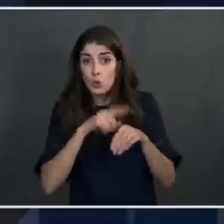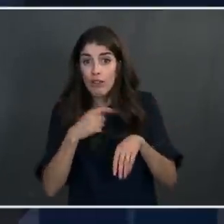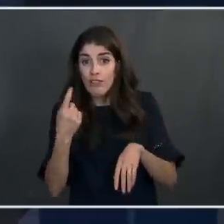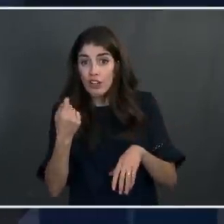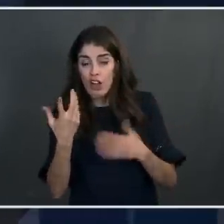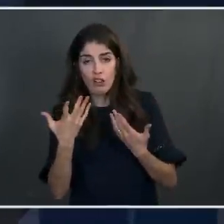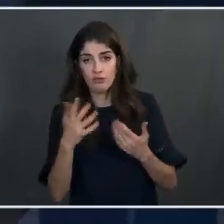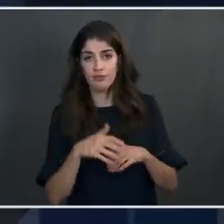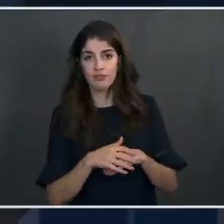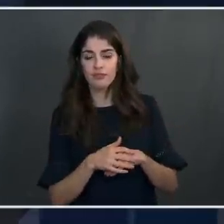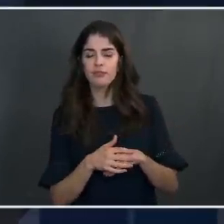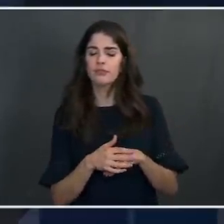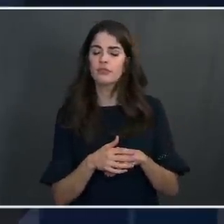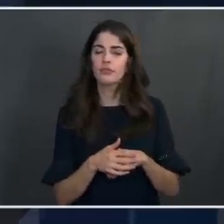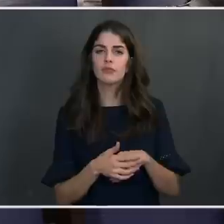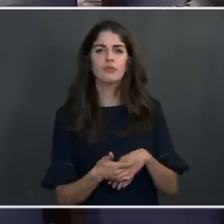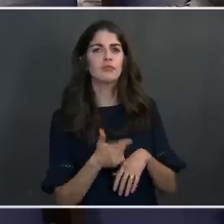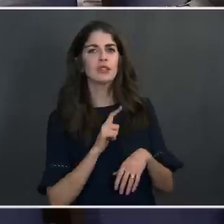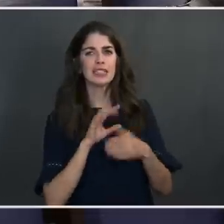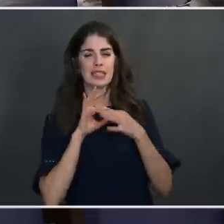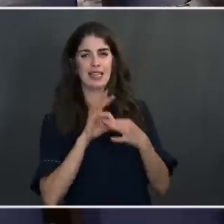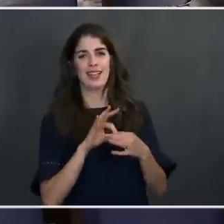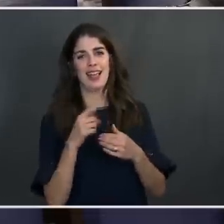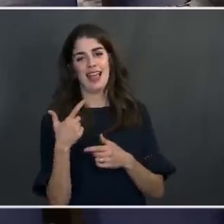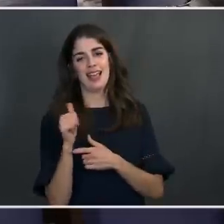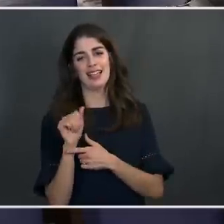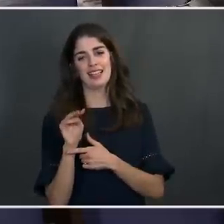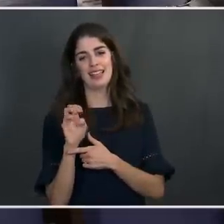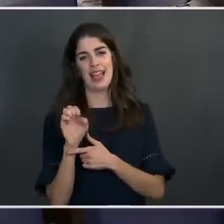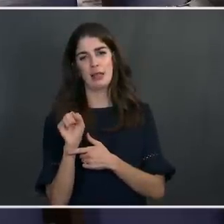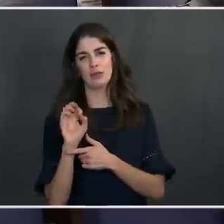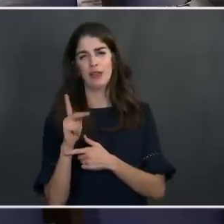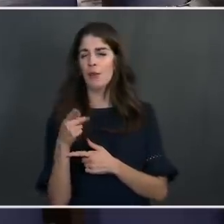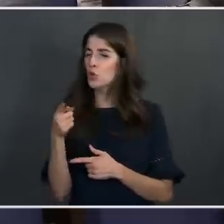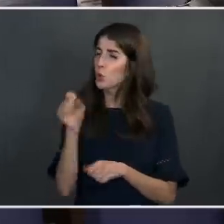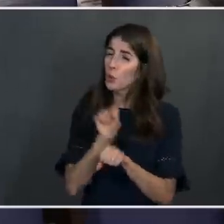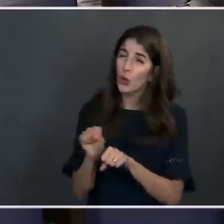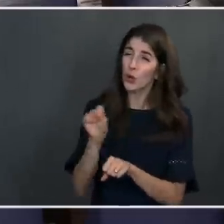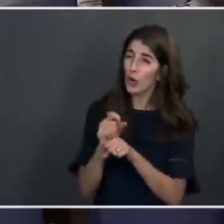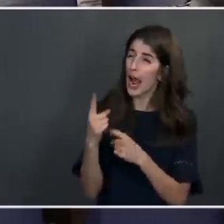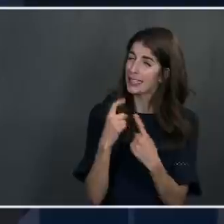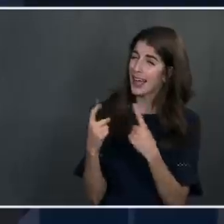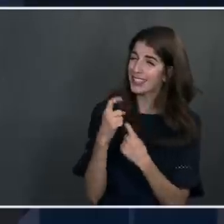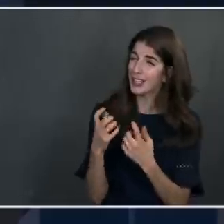The Press: Just one more on GameStop, not to belabor the point -- Ms. Psaki: I love the effort. You guys are trying so hard on this.